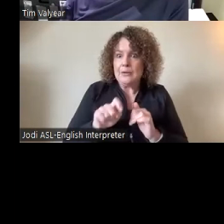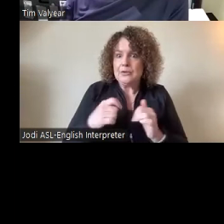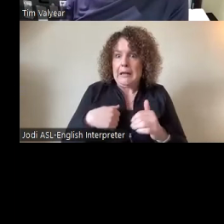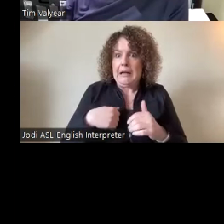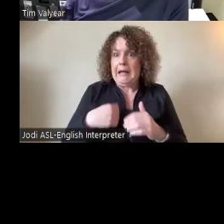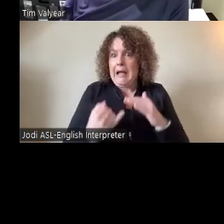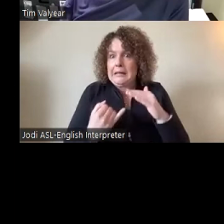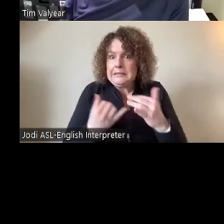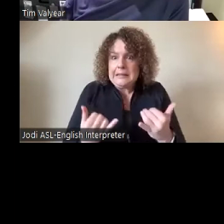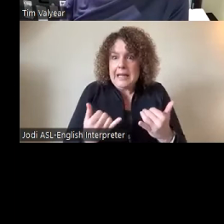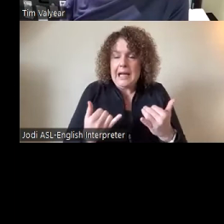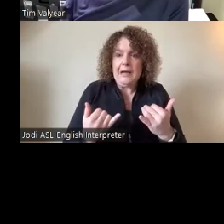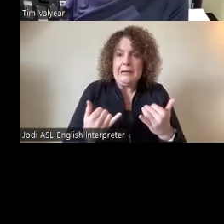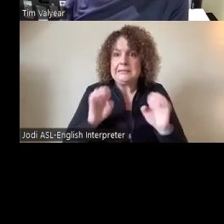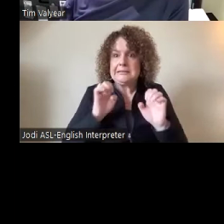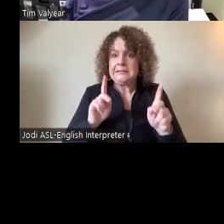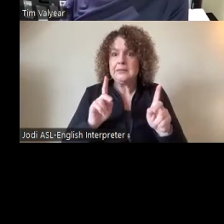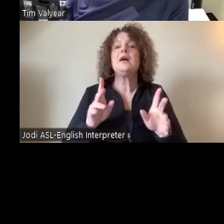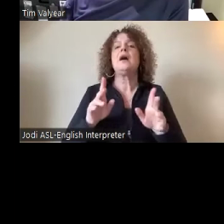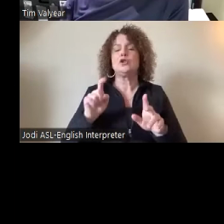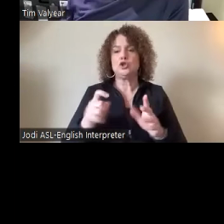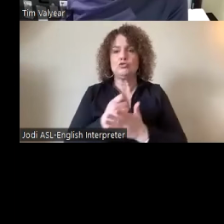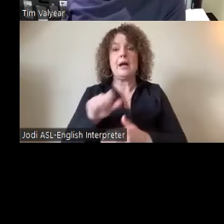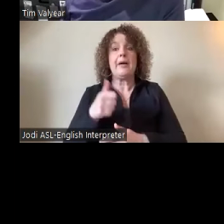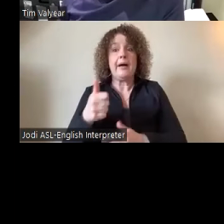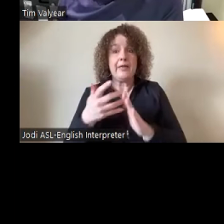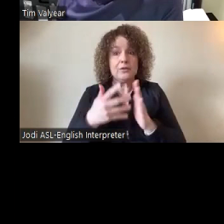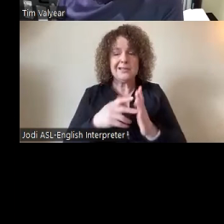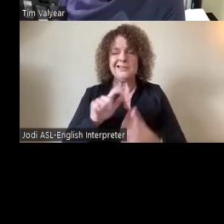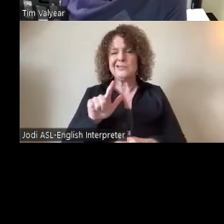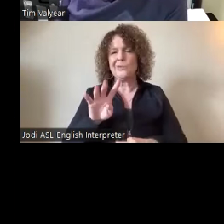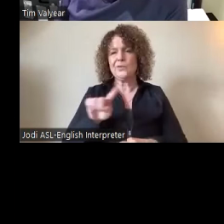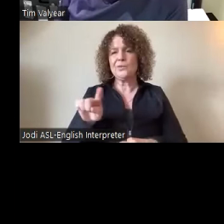screening, follow that document and the website is